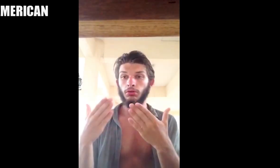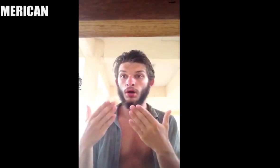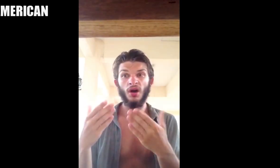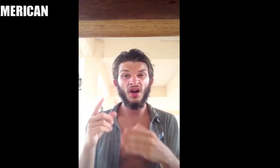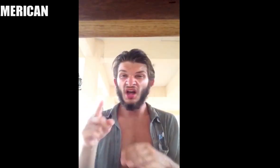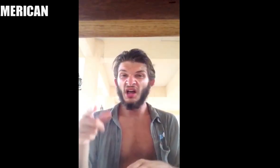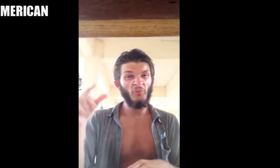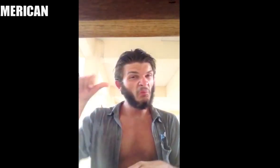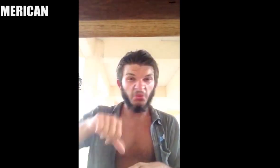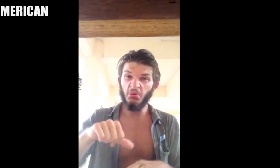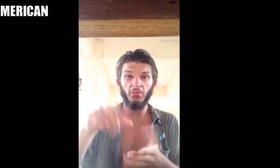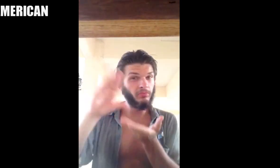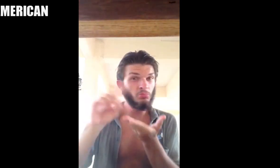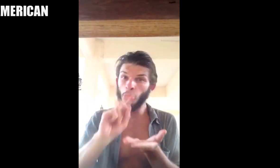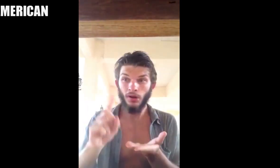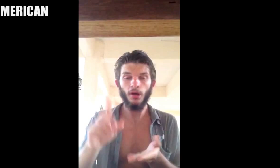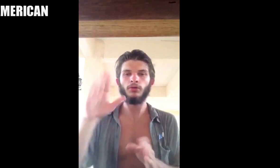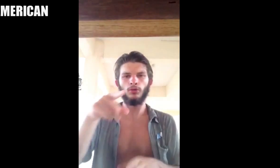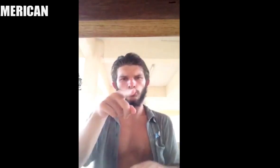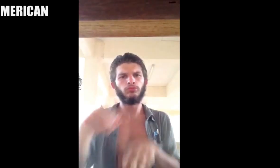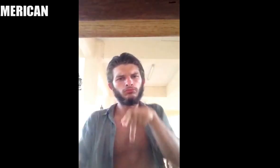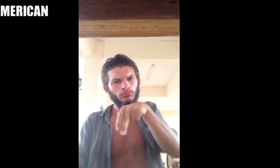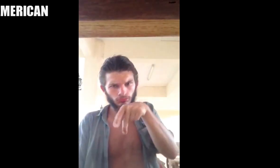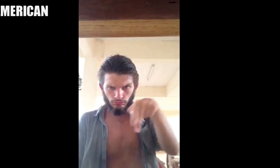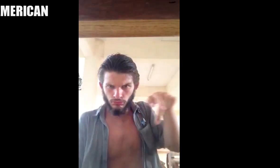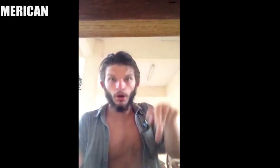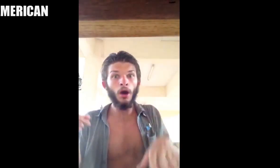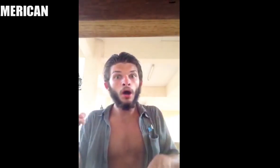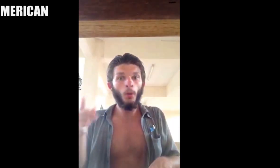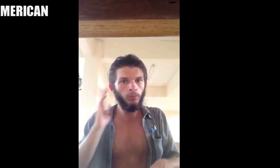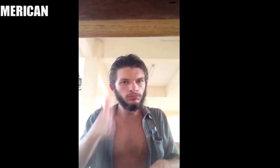If no agreement is made, go ahead and walk away.